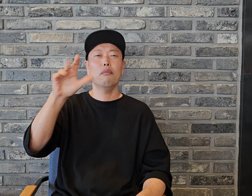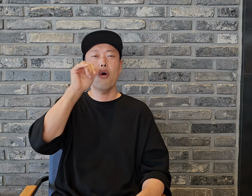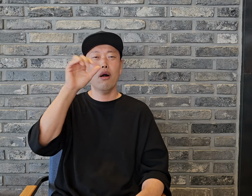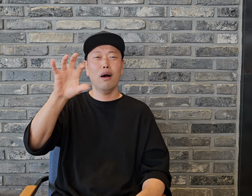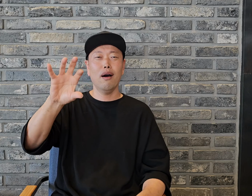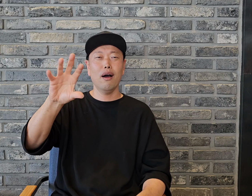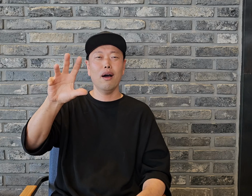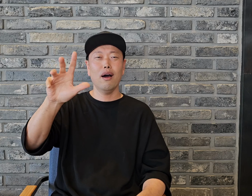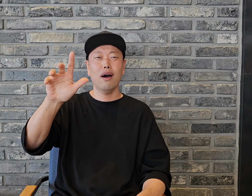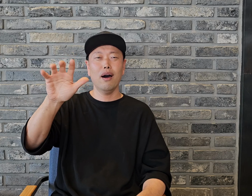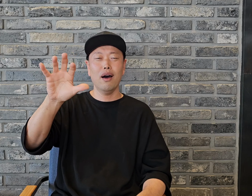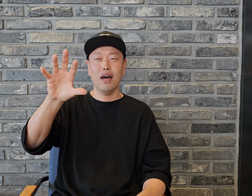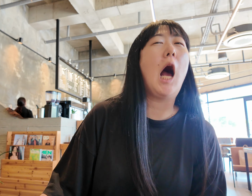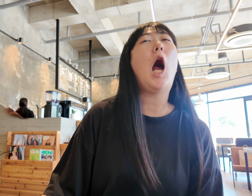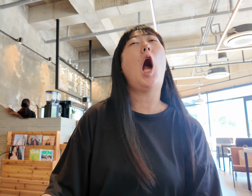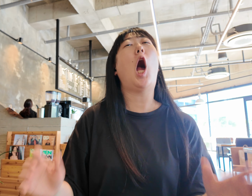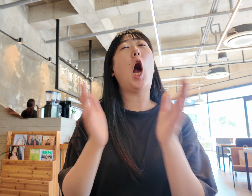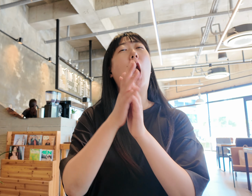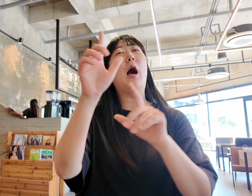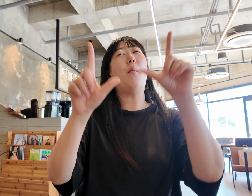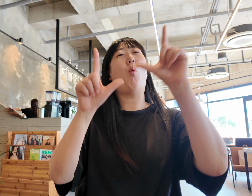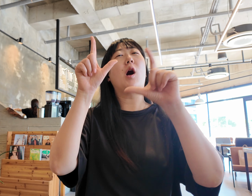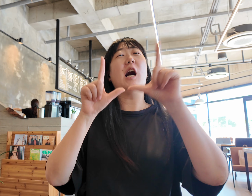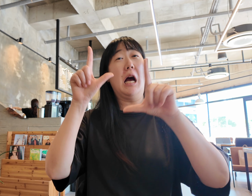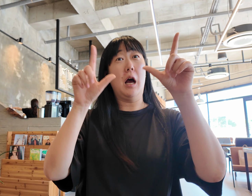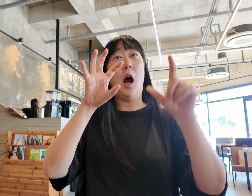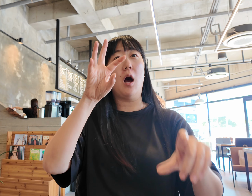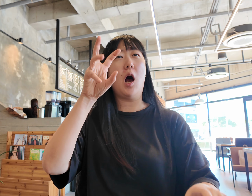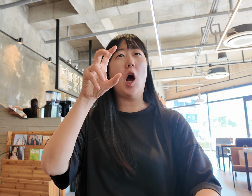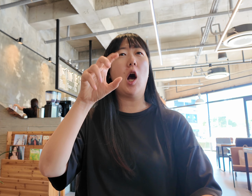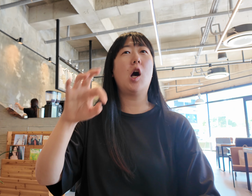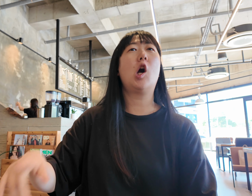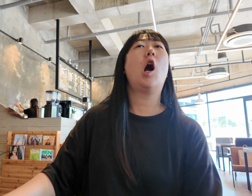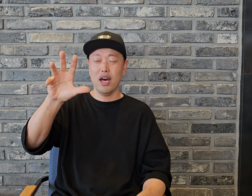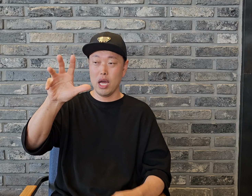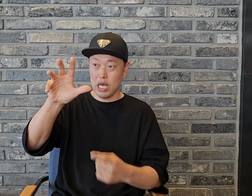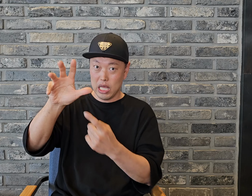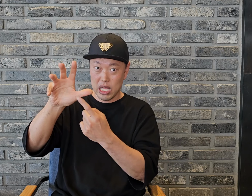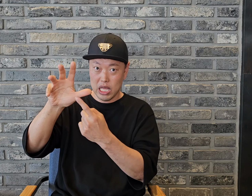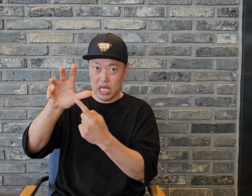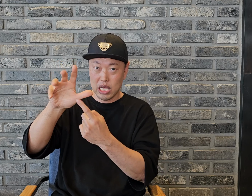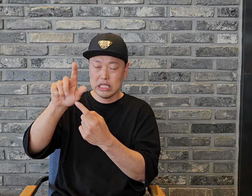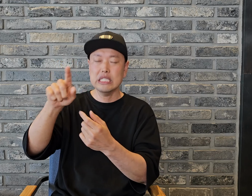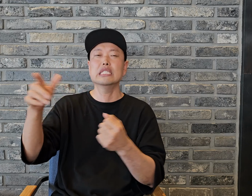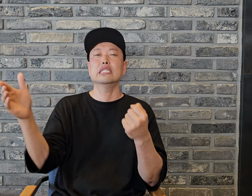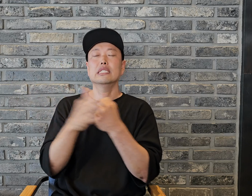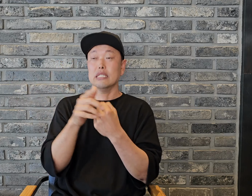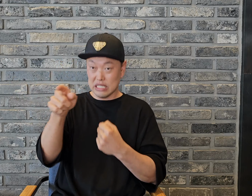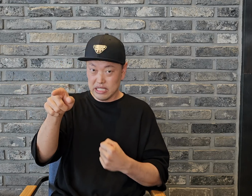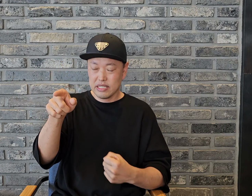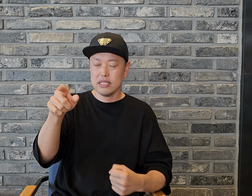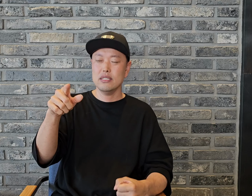it's the same as what I'm expressing now. Ah, that's the shape of the sun. Let's see and express the actual appearance of the sun.